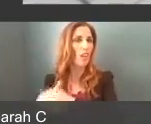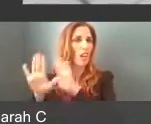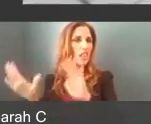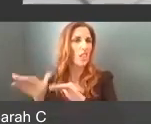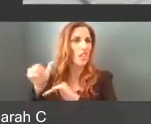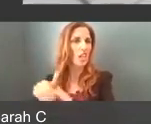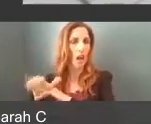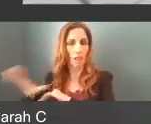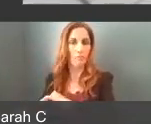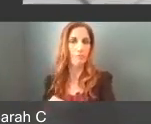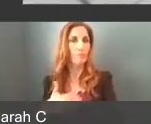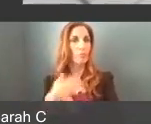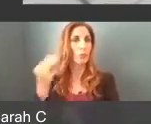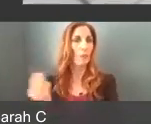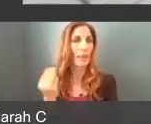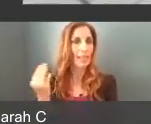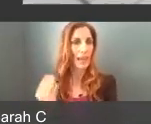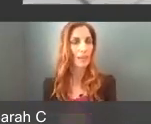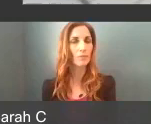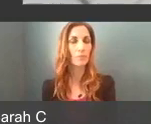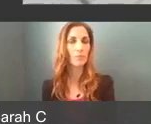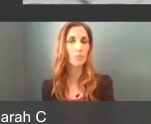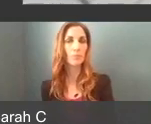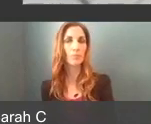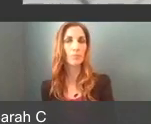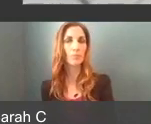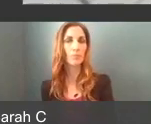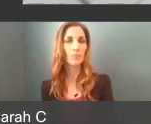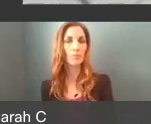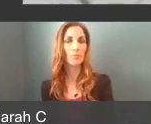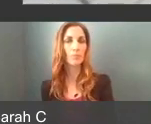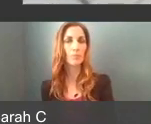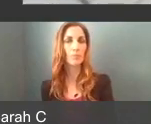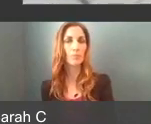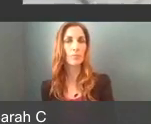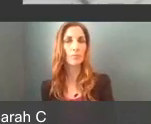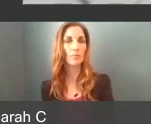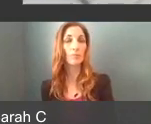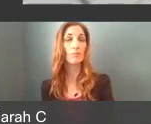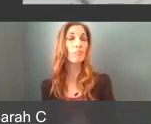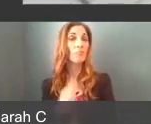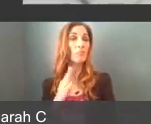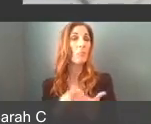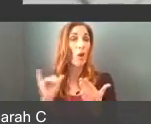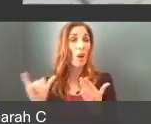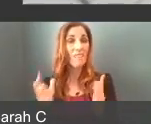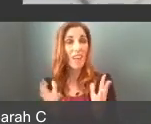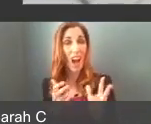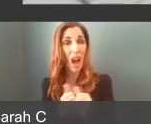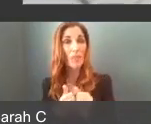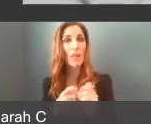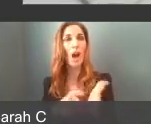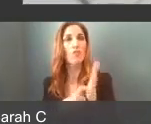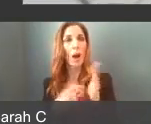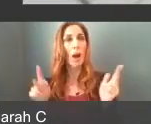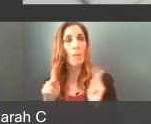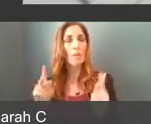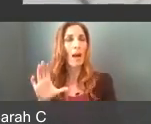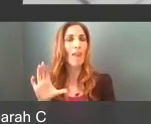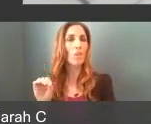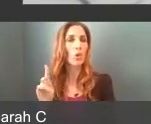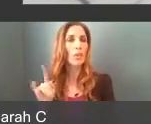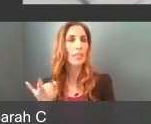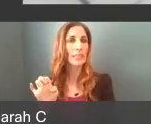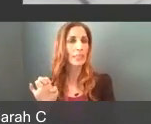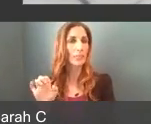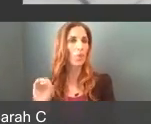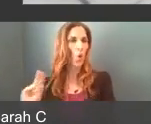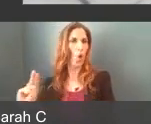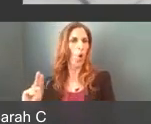as part of that update, it requires that people have cookies enabled on their internet browser